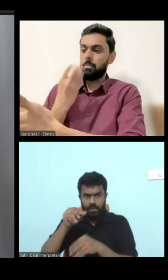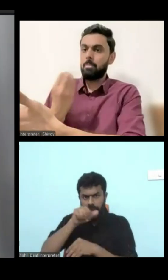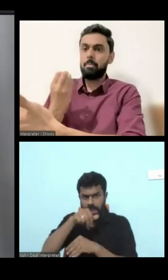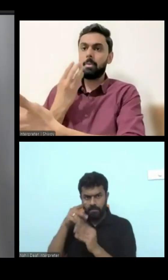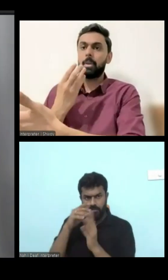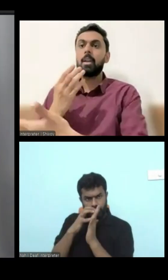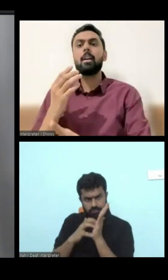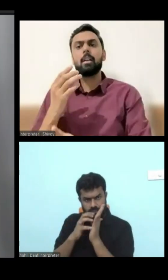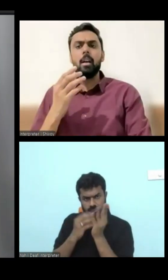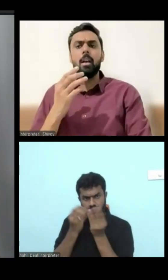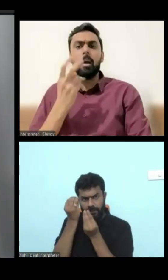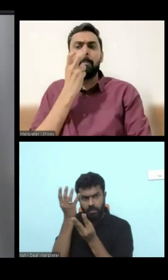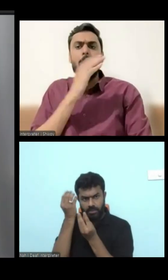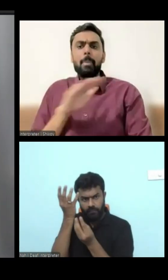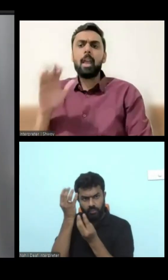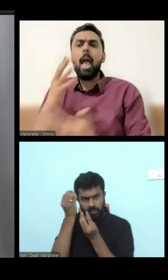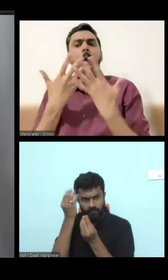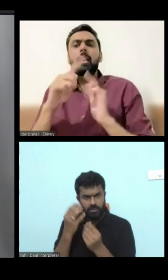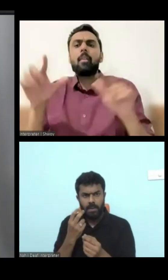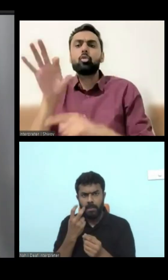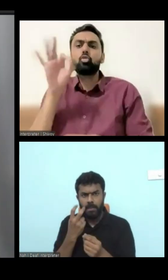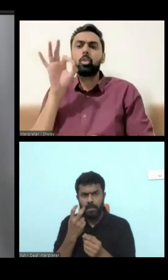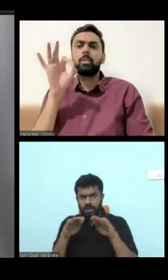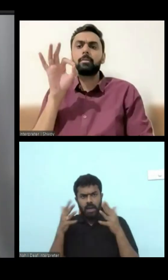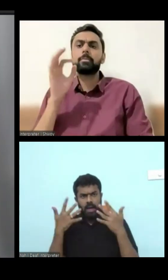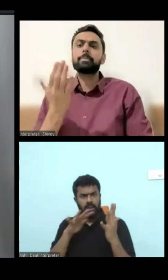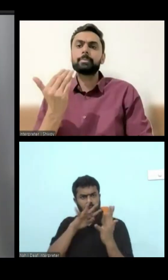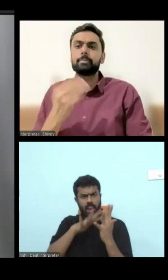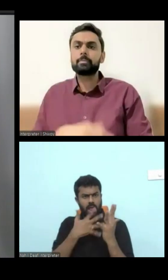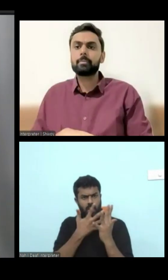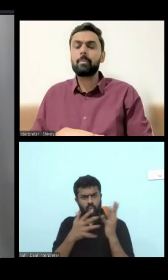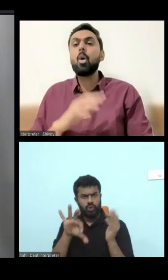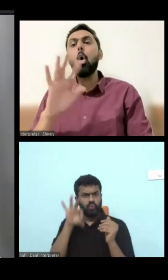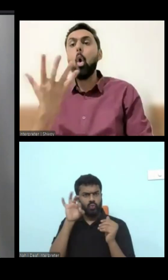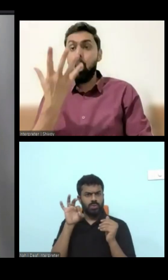We also have a voice typing feature enabled in this, exam platform.